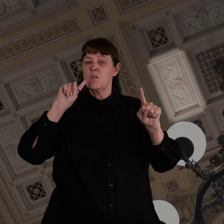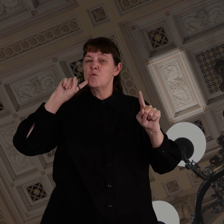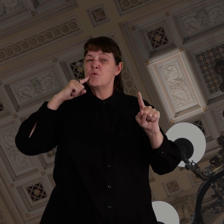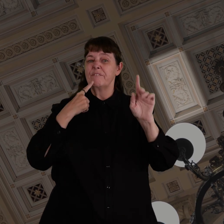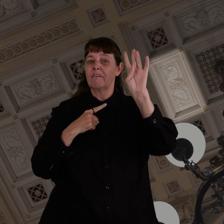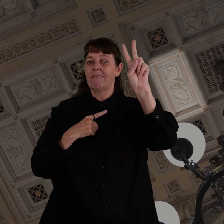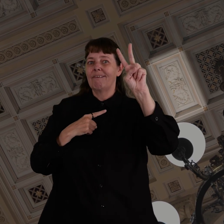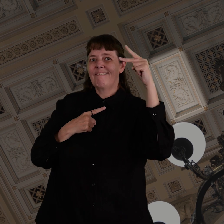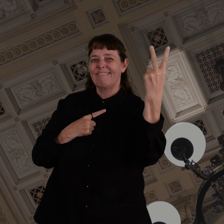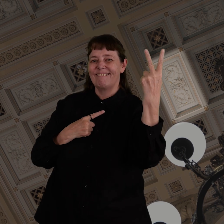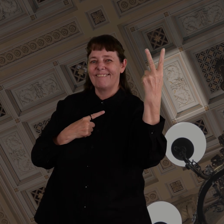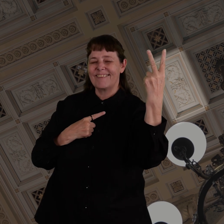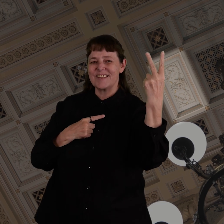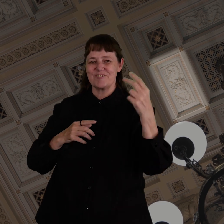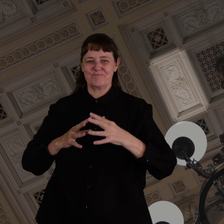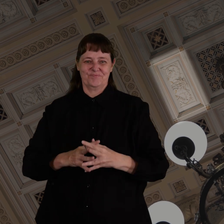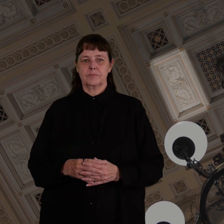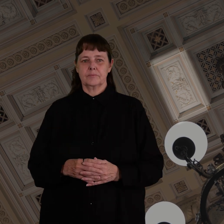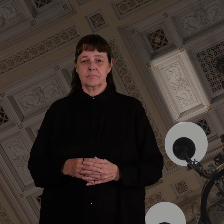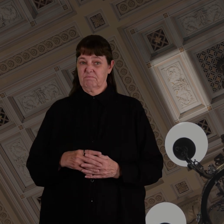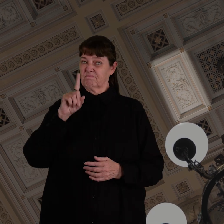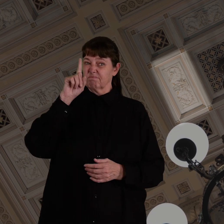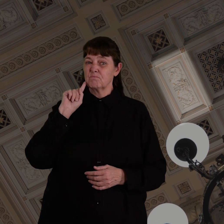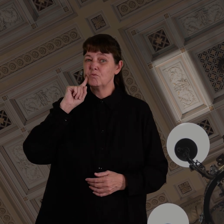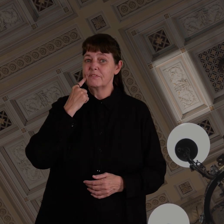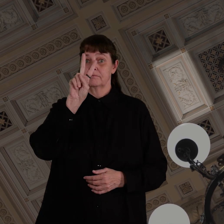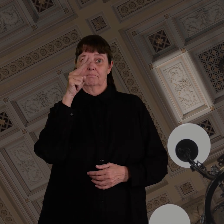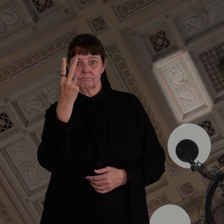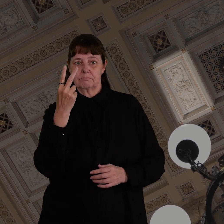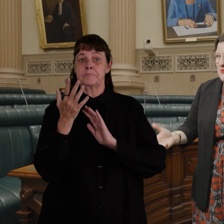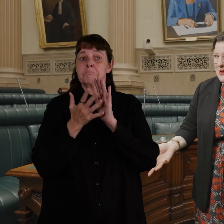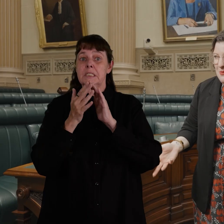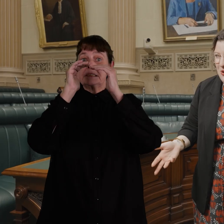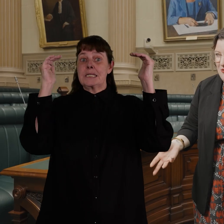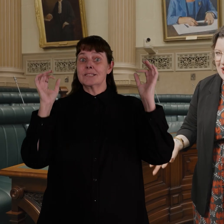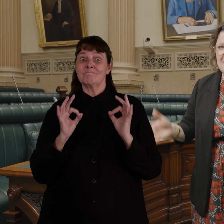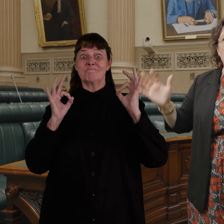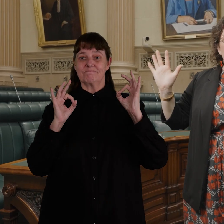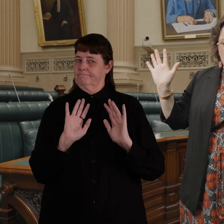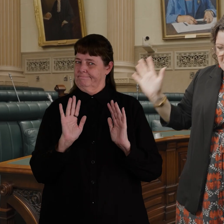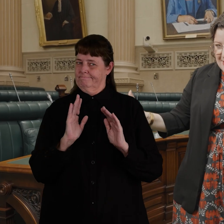They deliberately put a tile in the wrong way, and that was so that the ceiling couldn't be perfect.